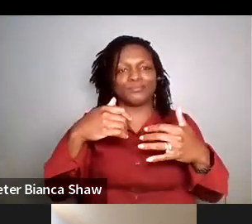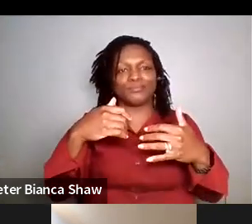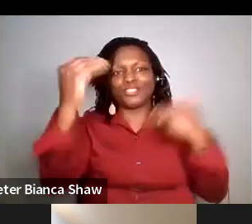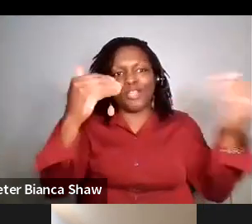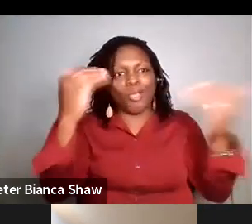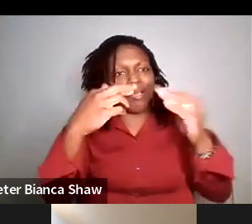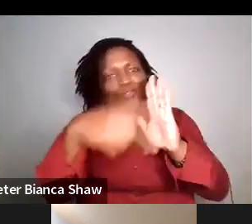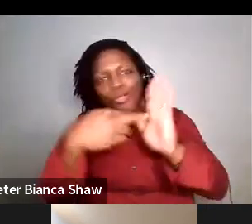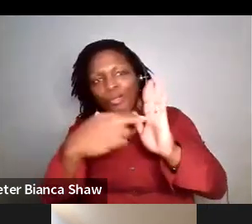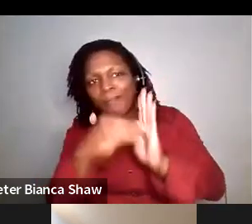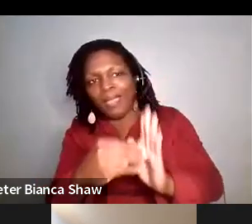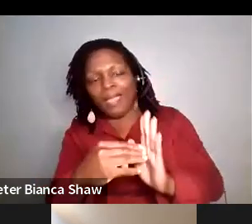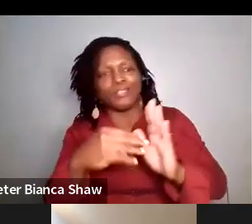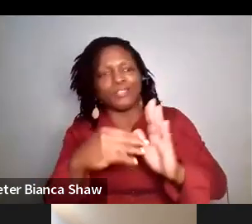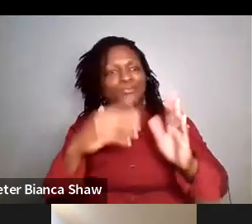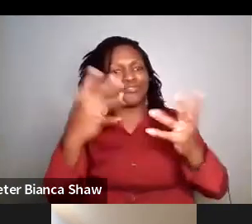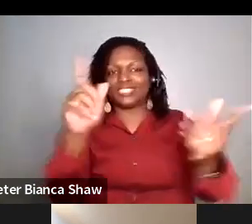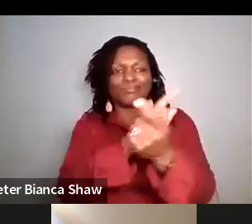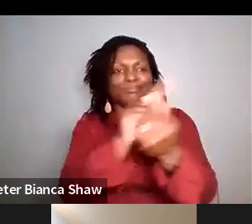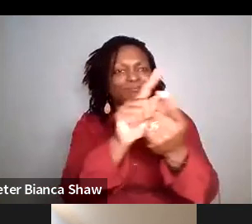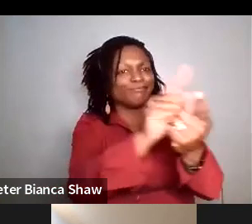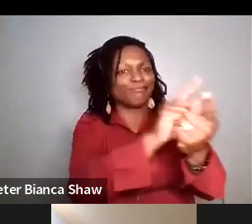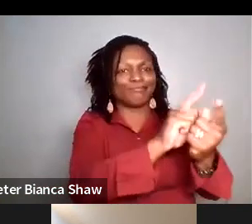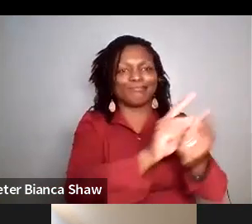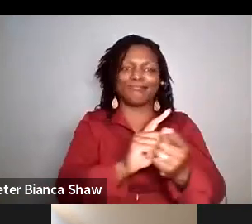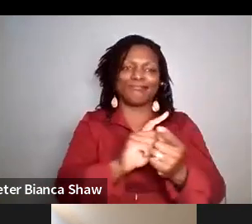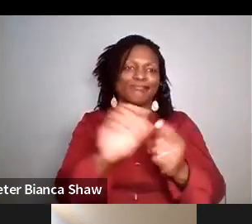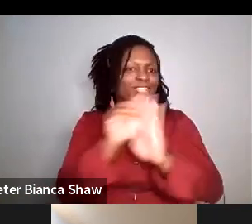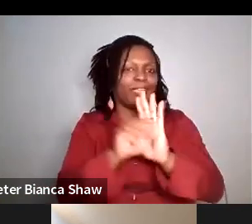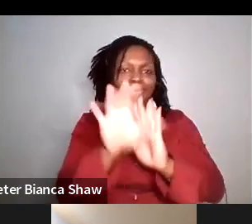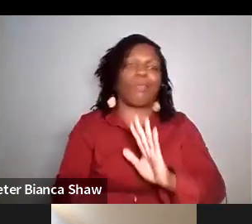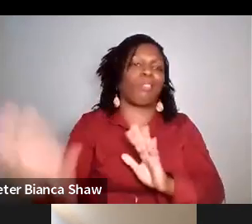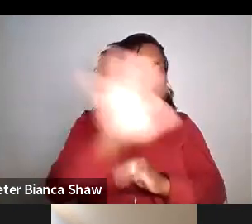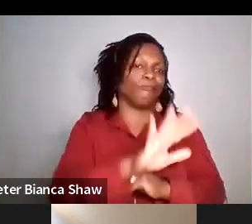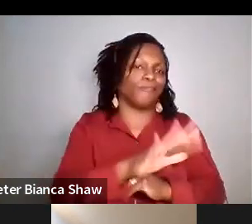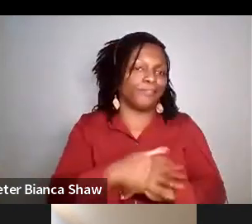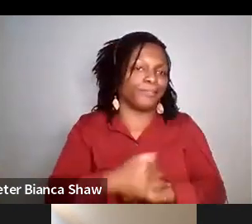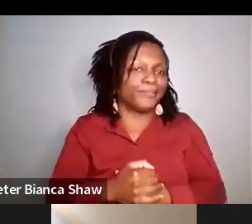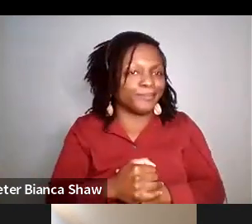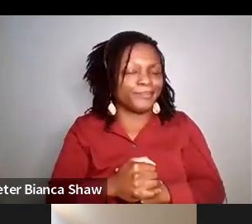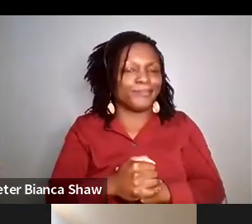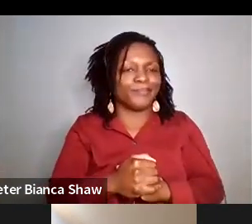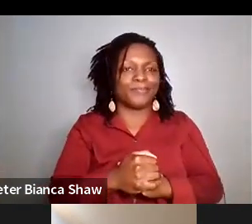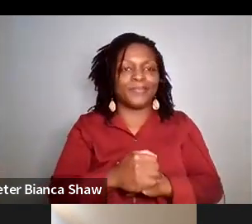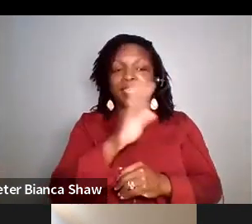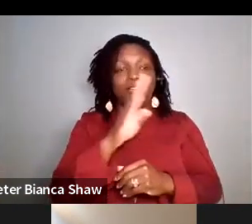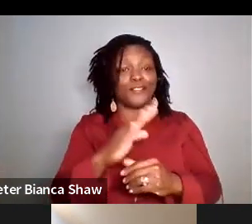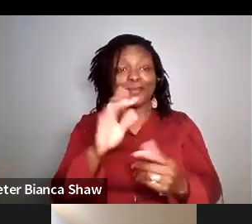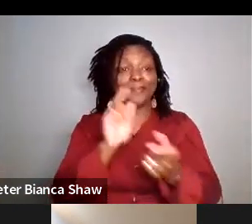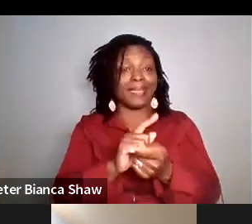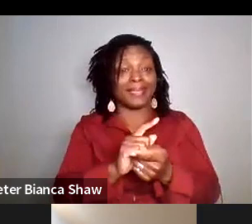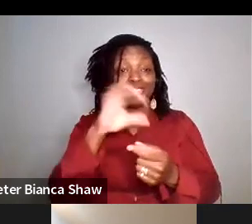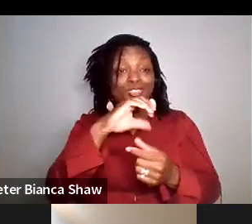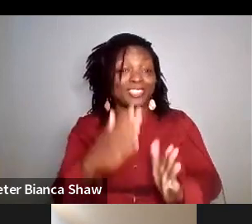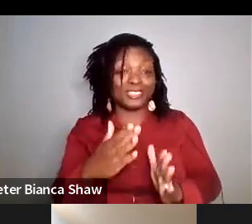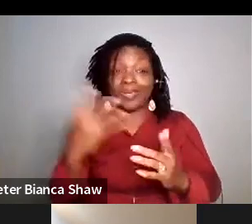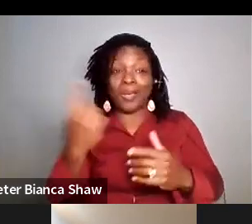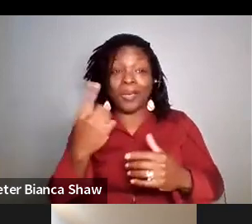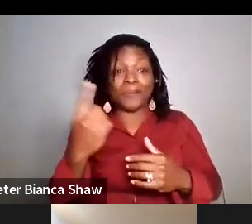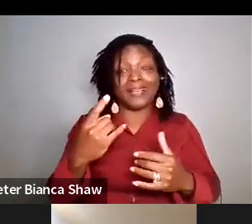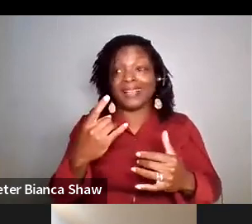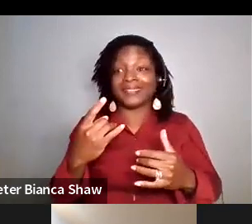acquaintances from all over the state and she's never met a stranger.